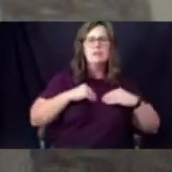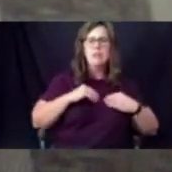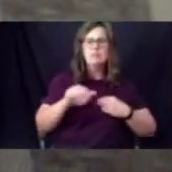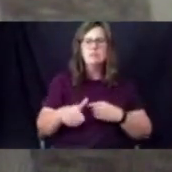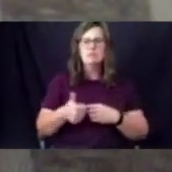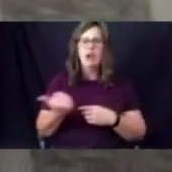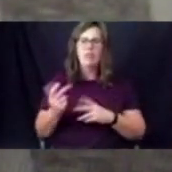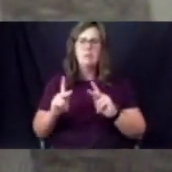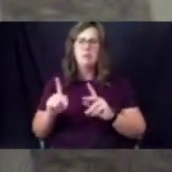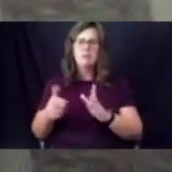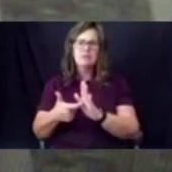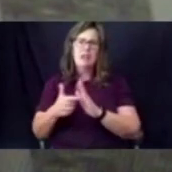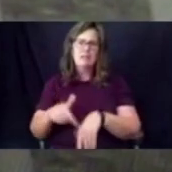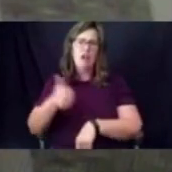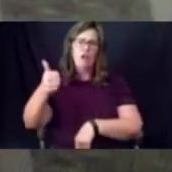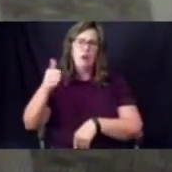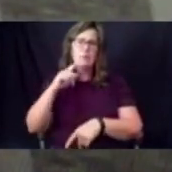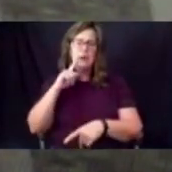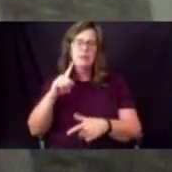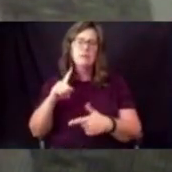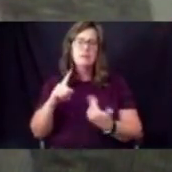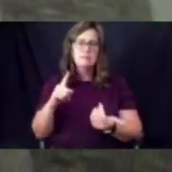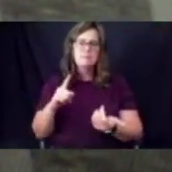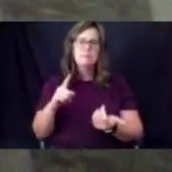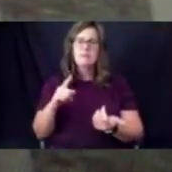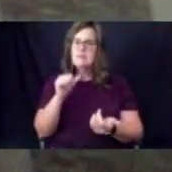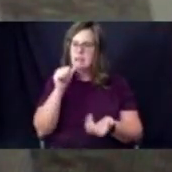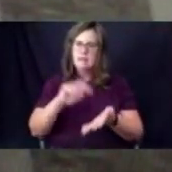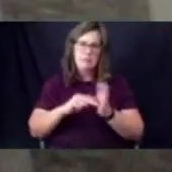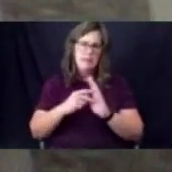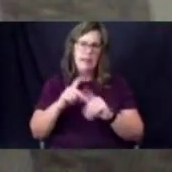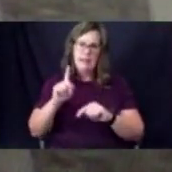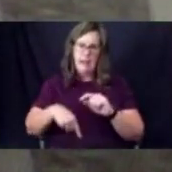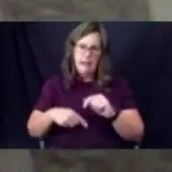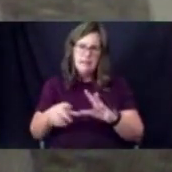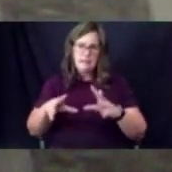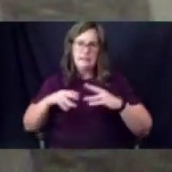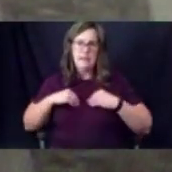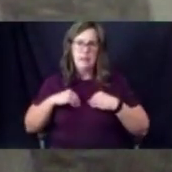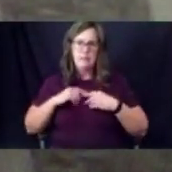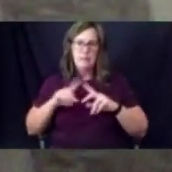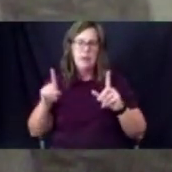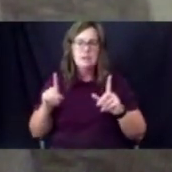someone won't get there i think having um not like drew was saying not deciding this community